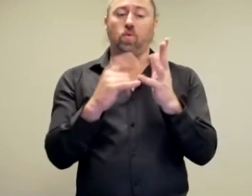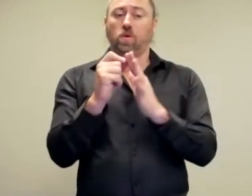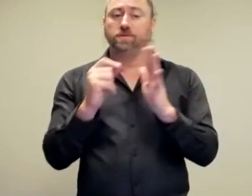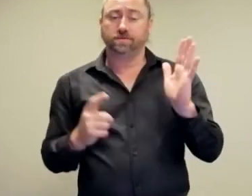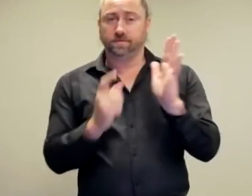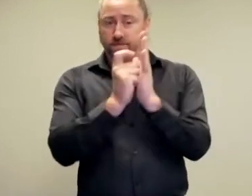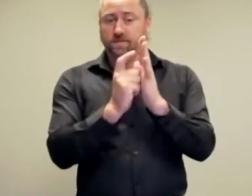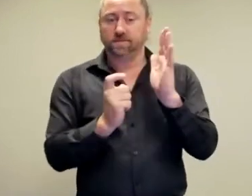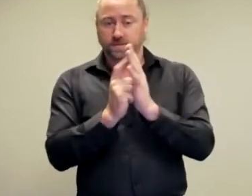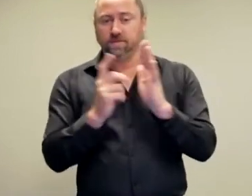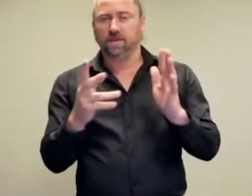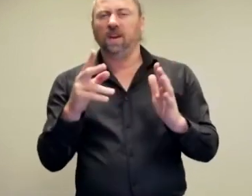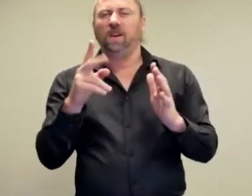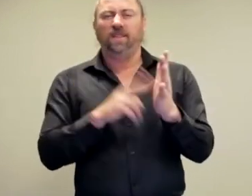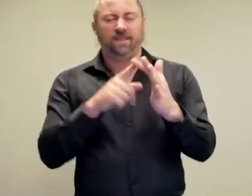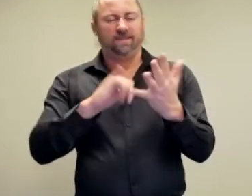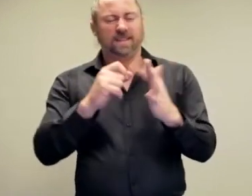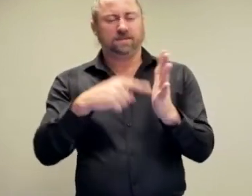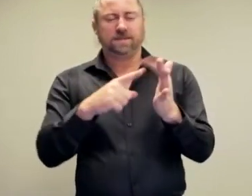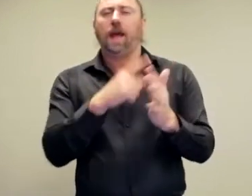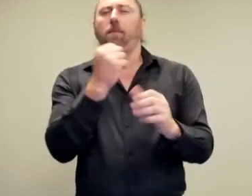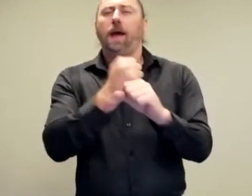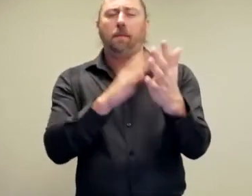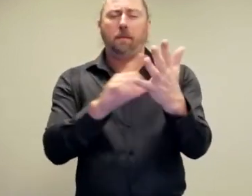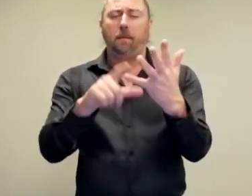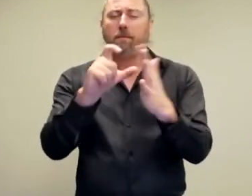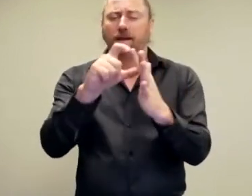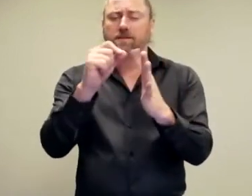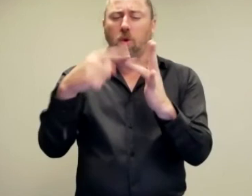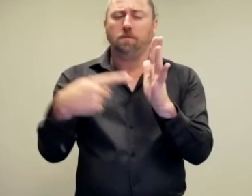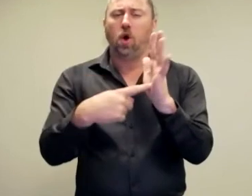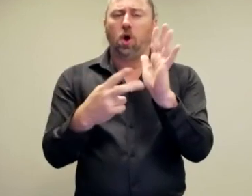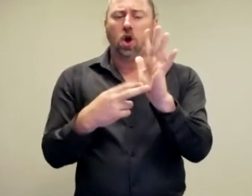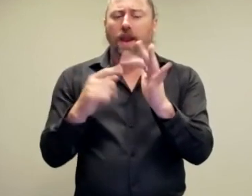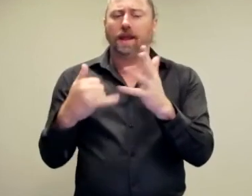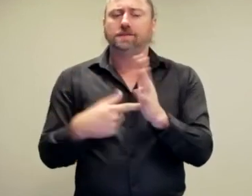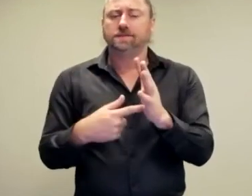this seed carrier pot from Peru underneath the potter's wasps.